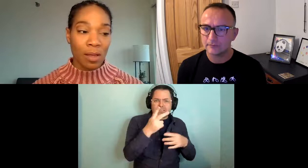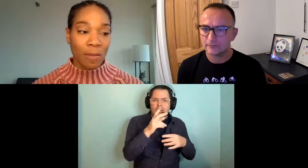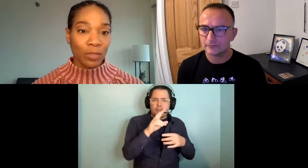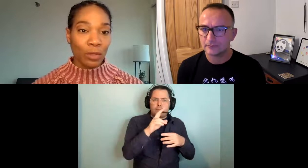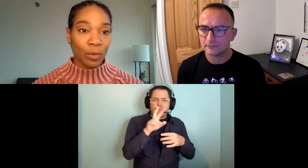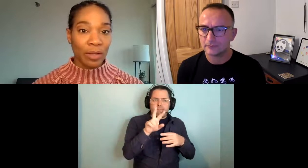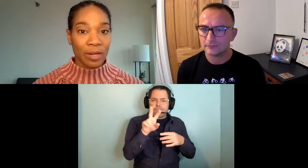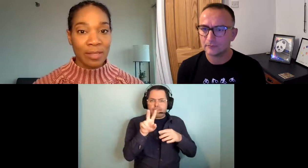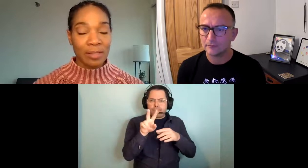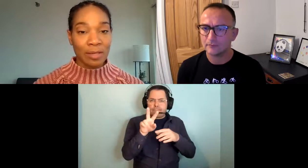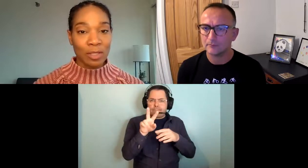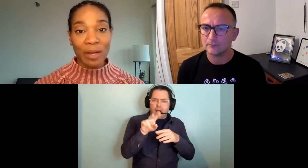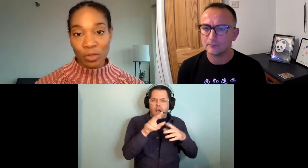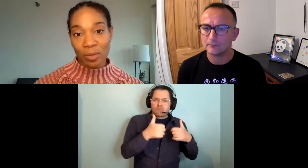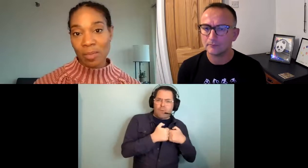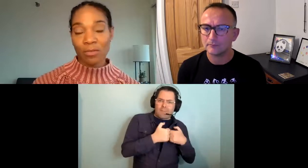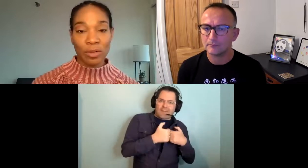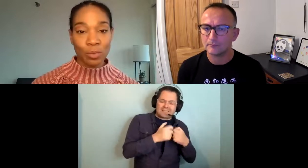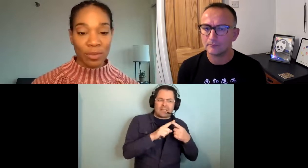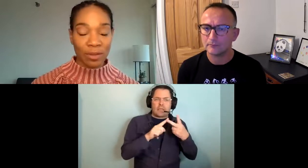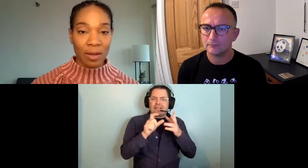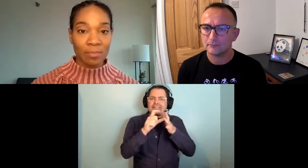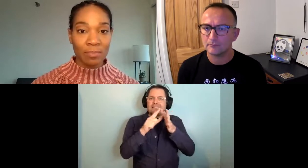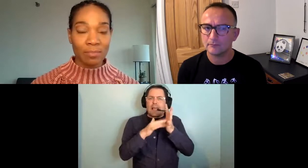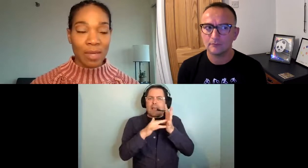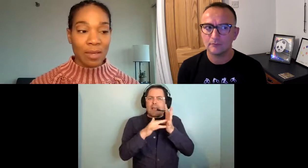Asexual to have no sexual yearnings or lack of